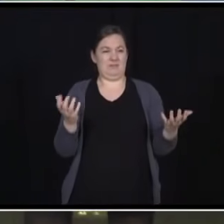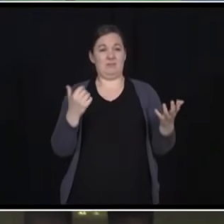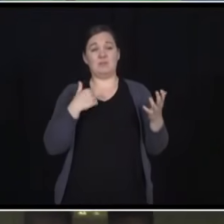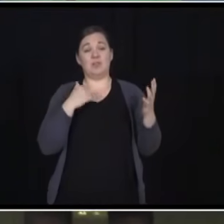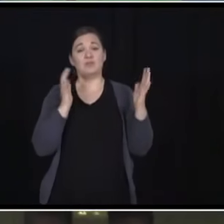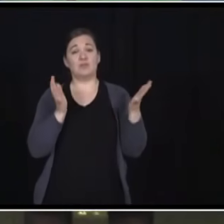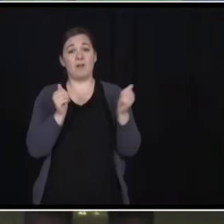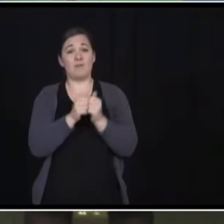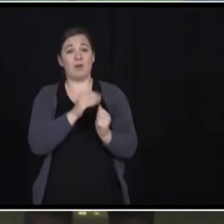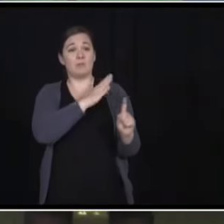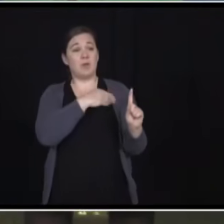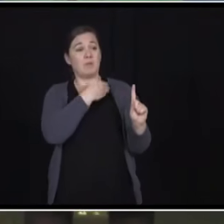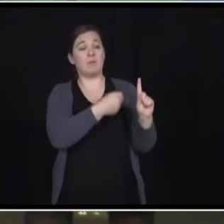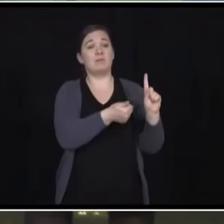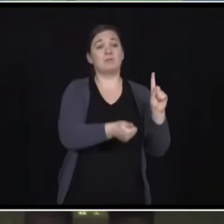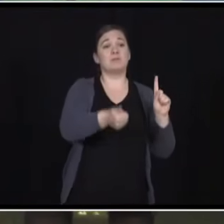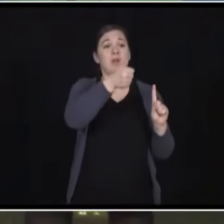that should be a logistical nightmare.